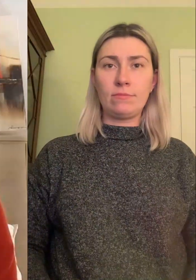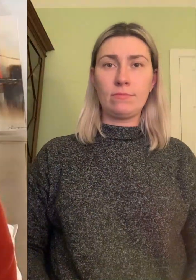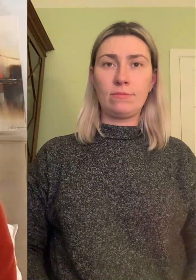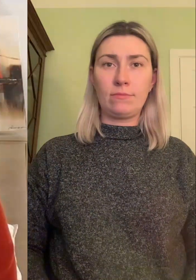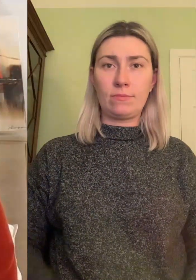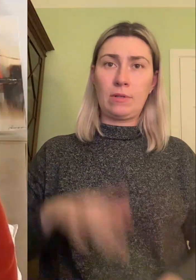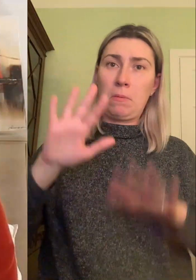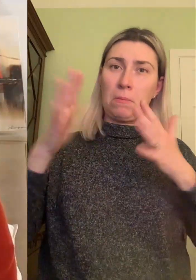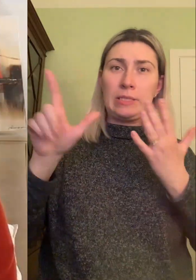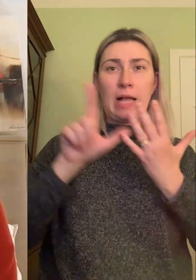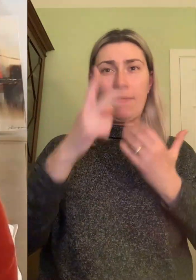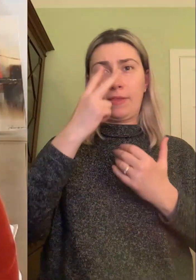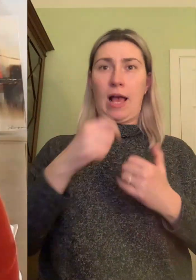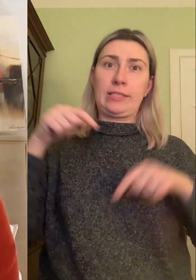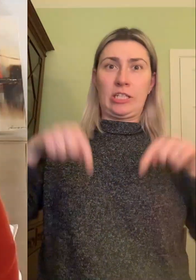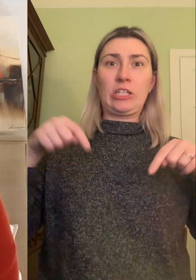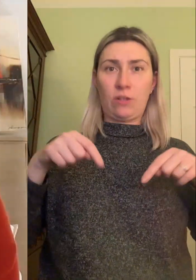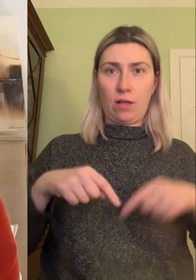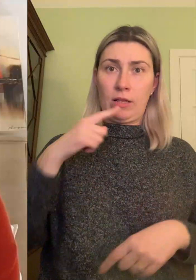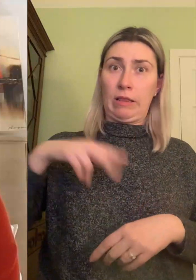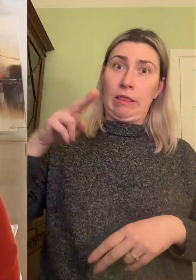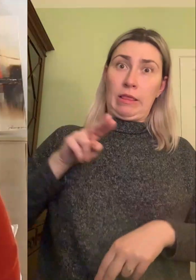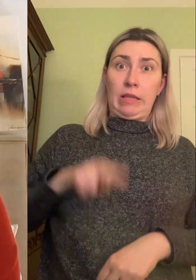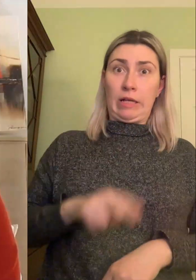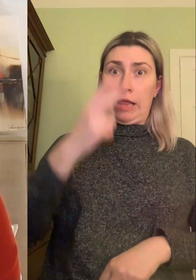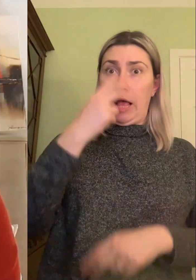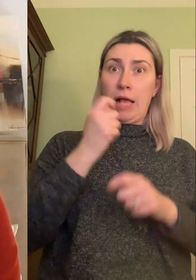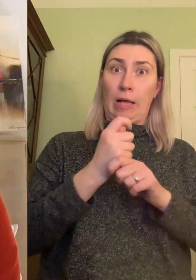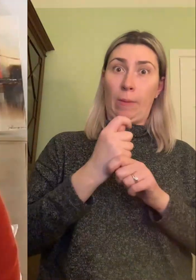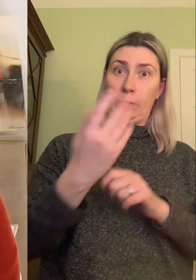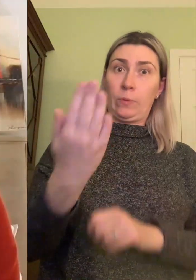It's about 7.00pm here. I know it's nearly midnight over there.